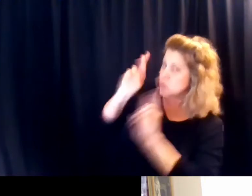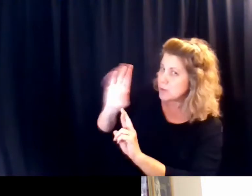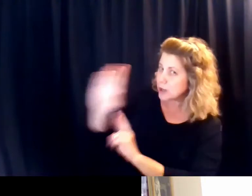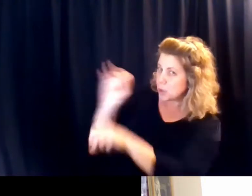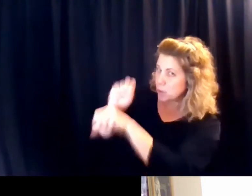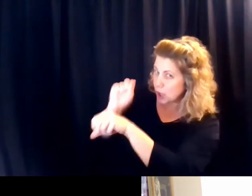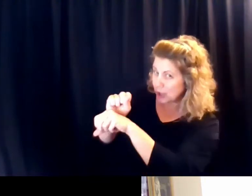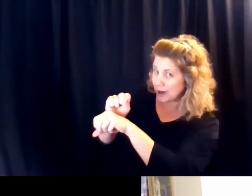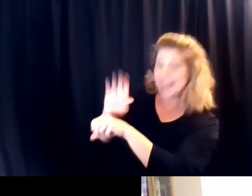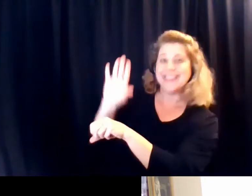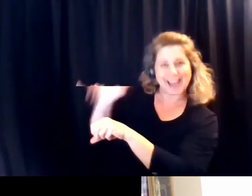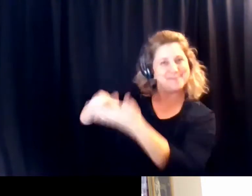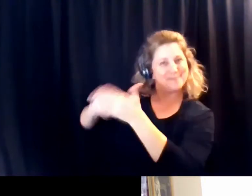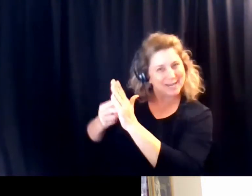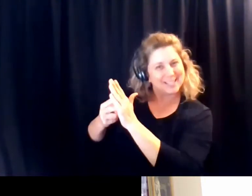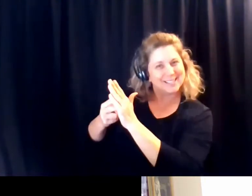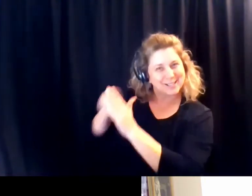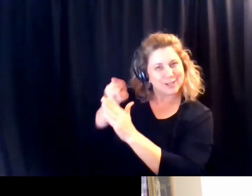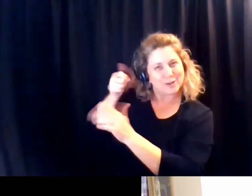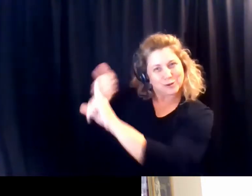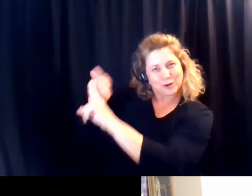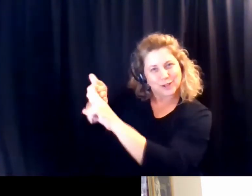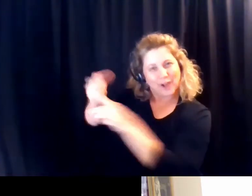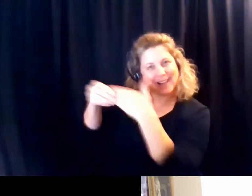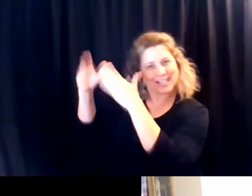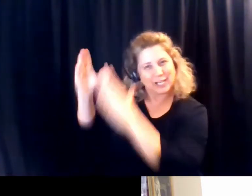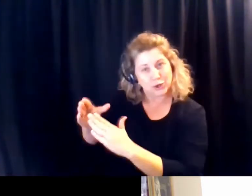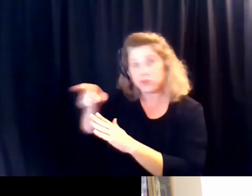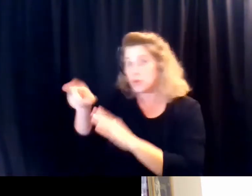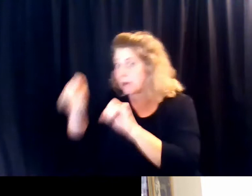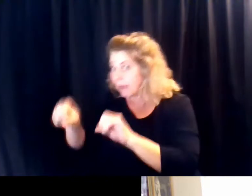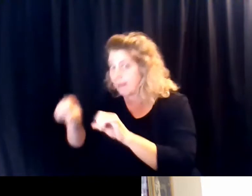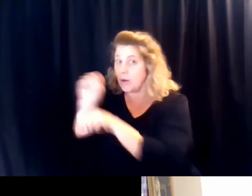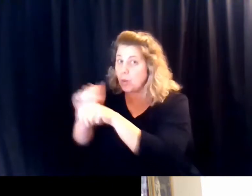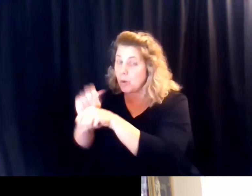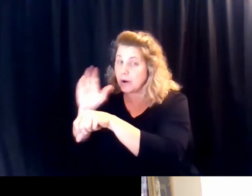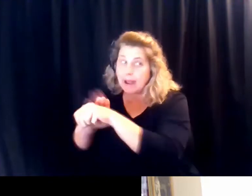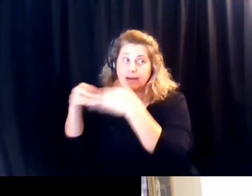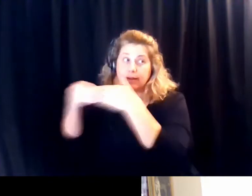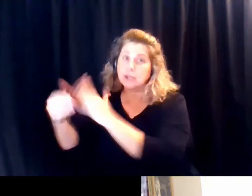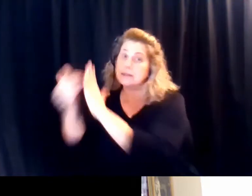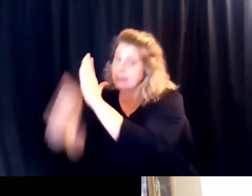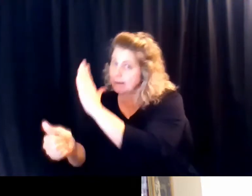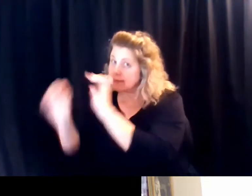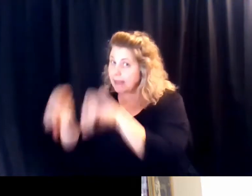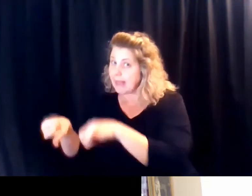Judith Heumann: I think we all need to be speaking up and out about the absence of disability and media and the diversity of our disabilities.